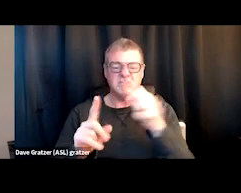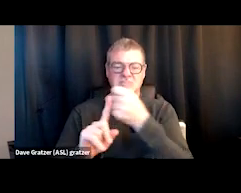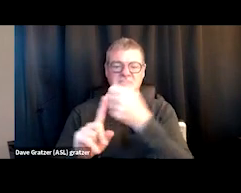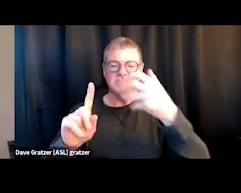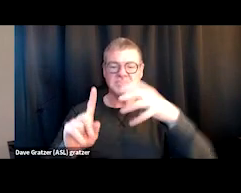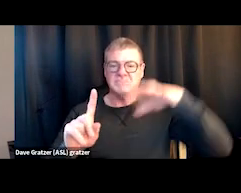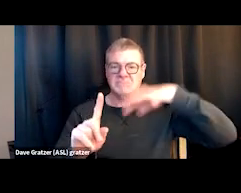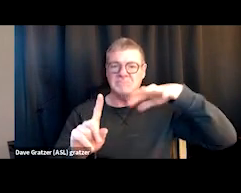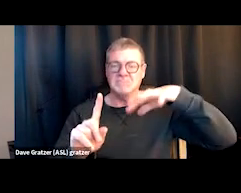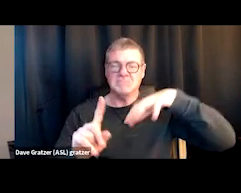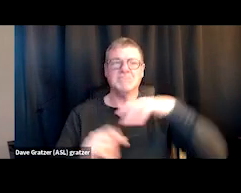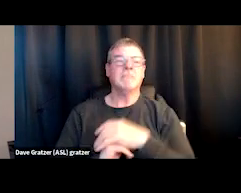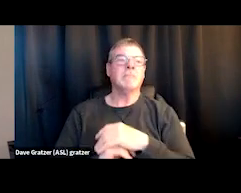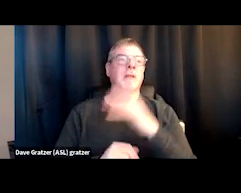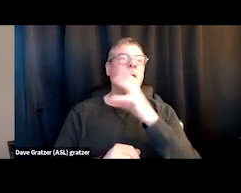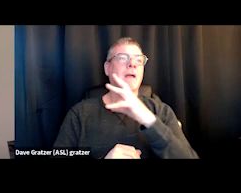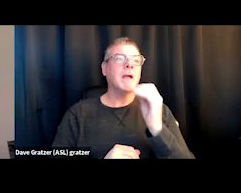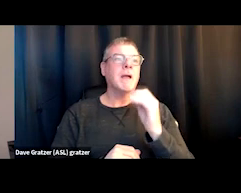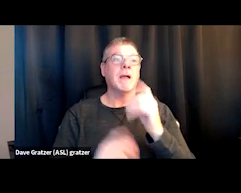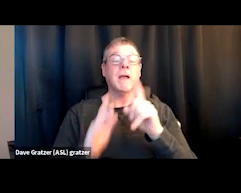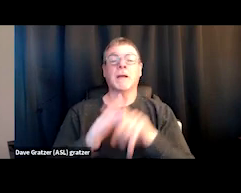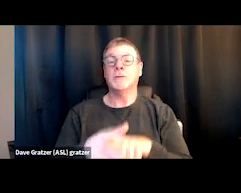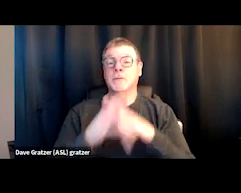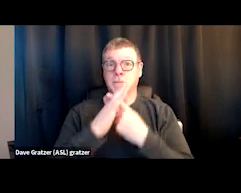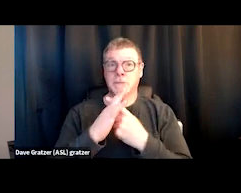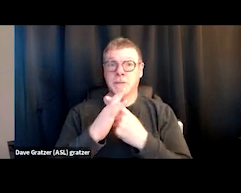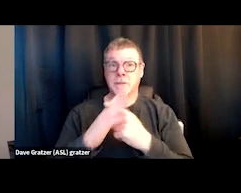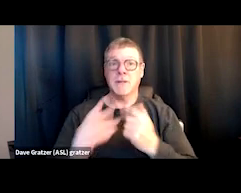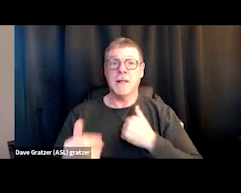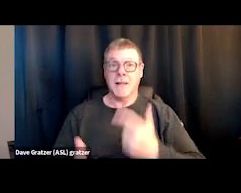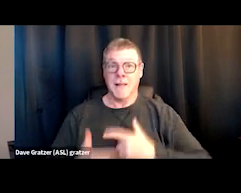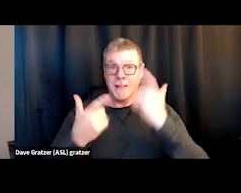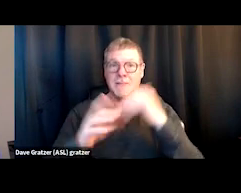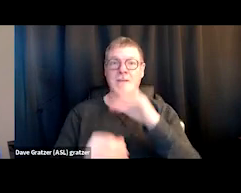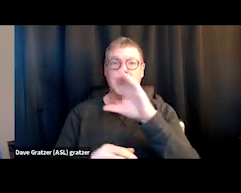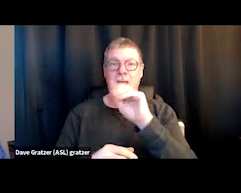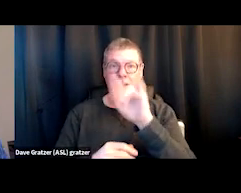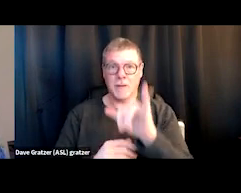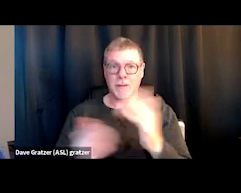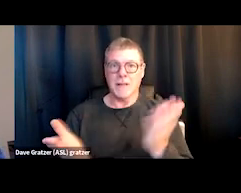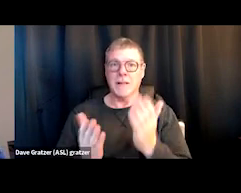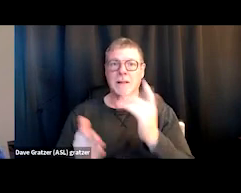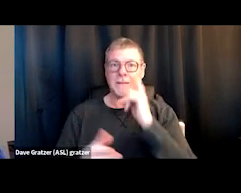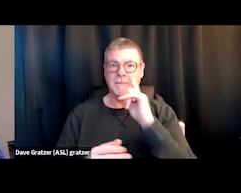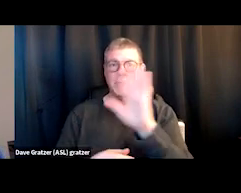And I had originally, I live in the county, I've lived here for about 20 years.